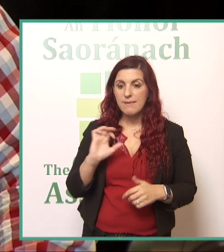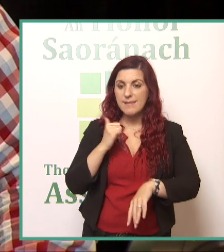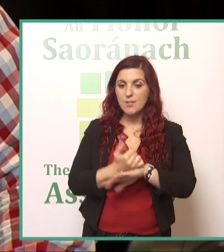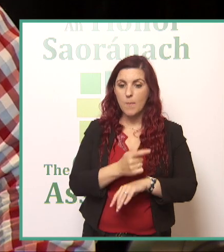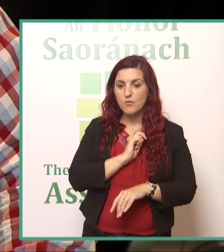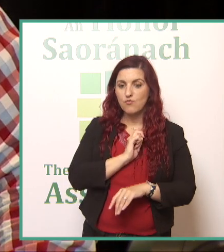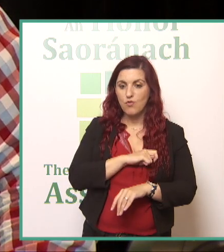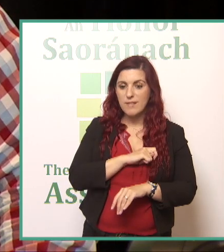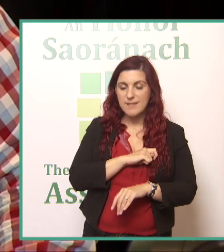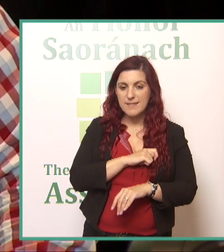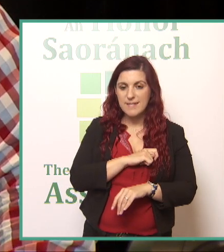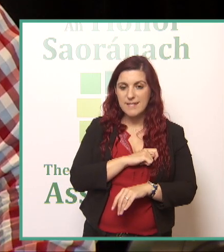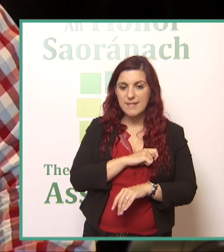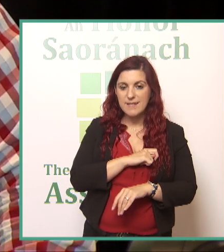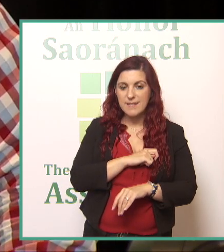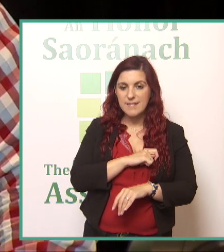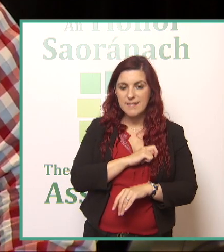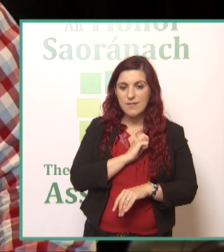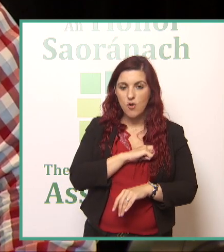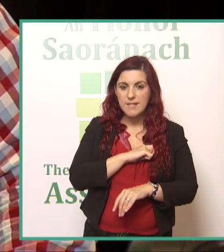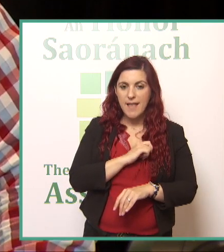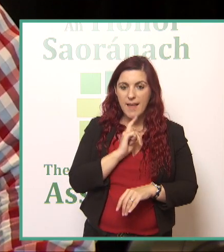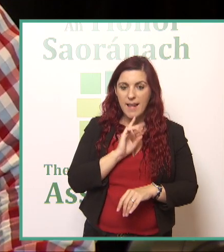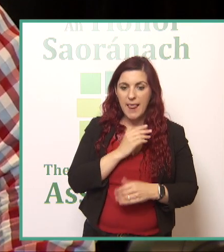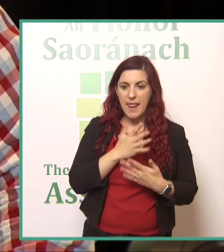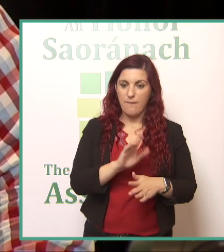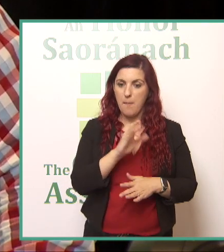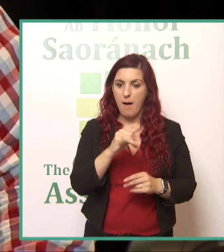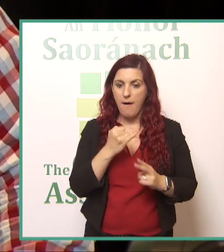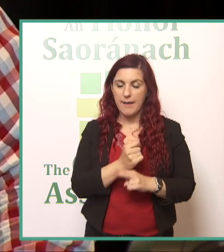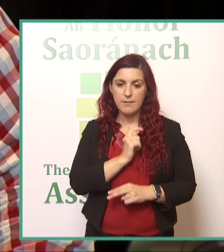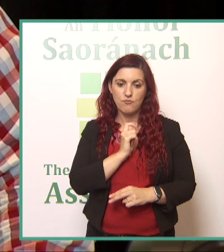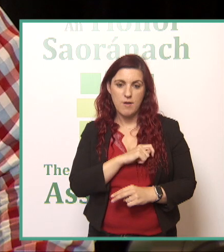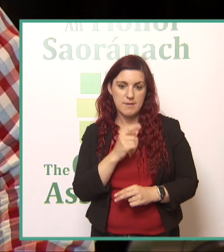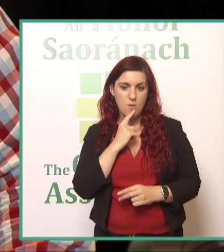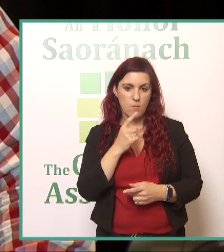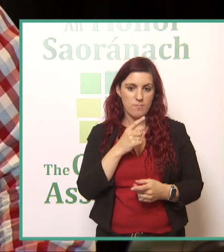he vested the bargain in our trust and we've been I'm one of